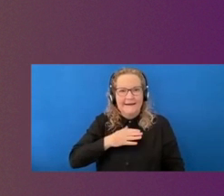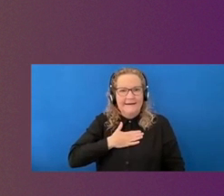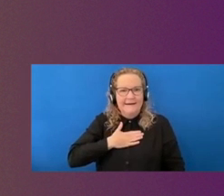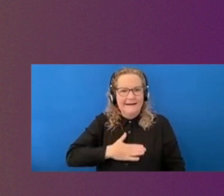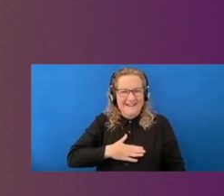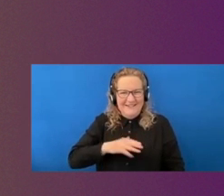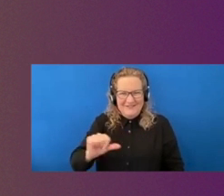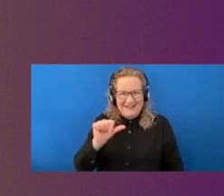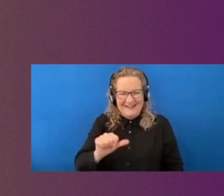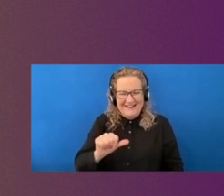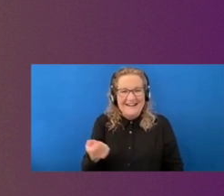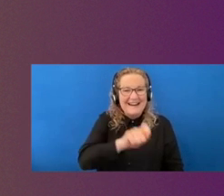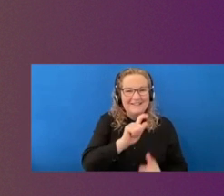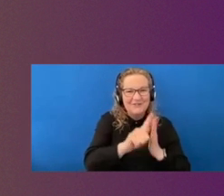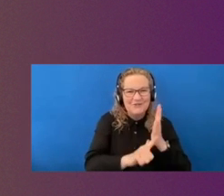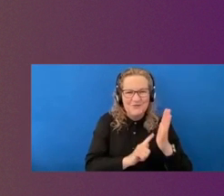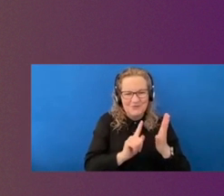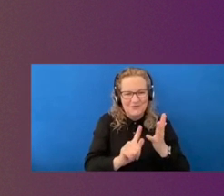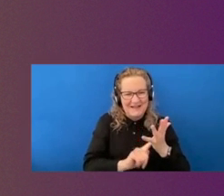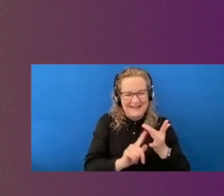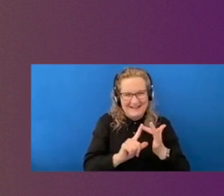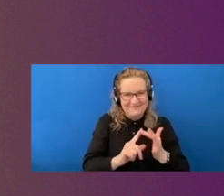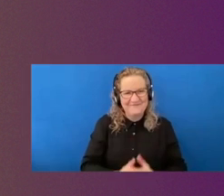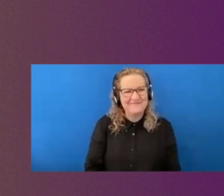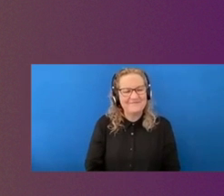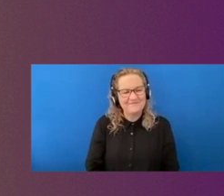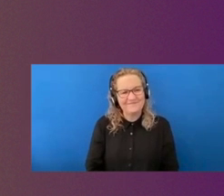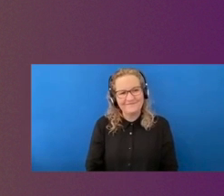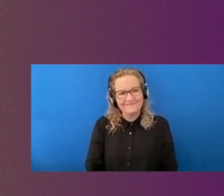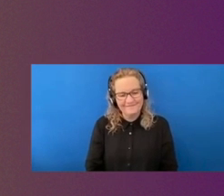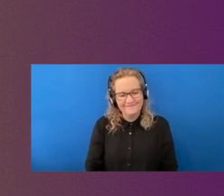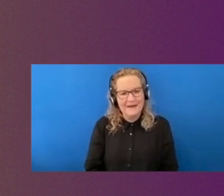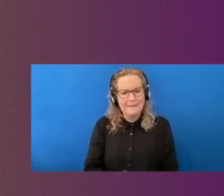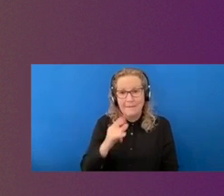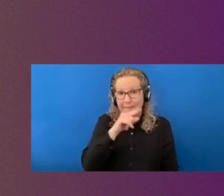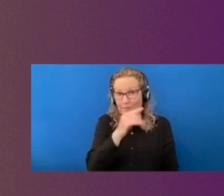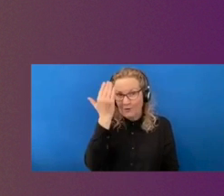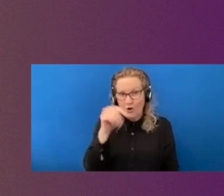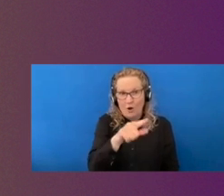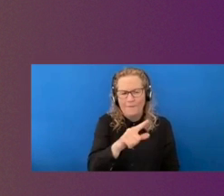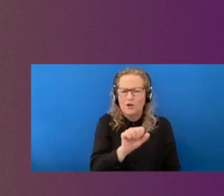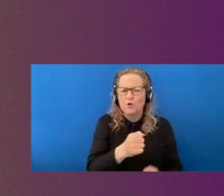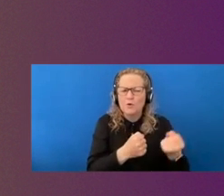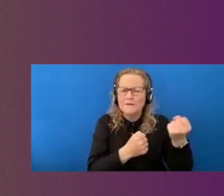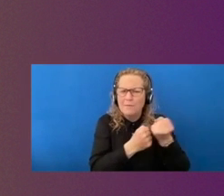is for you for anyone who may not know you helped to support the city of Sydney inclusion panel that